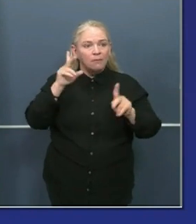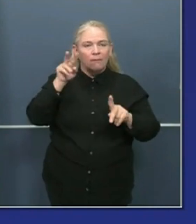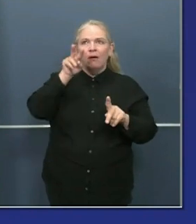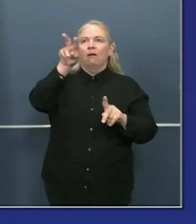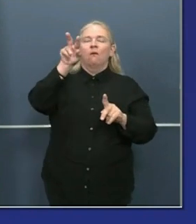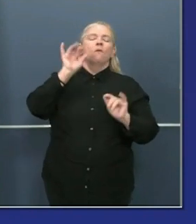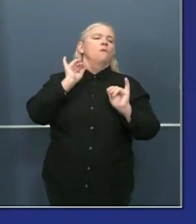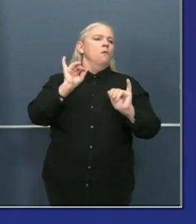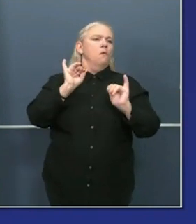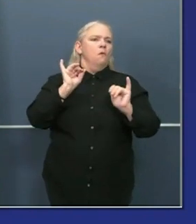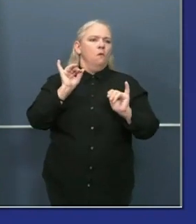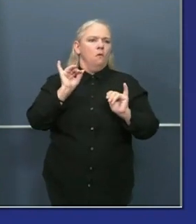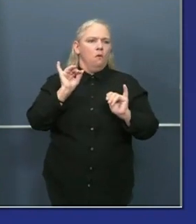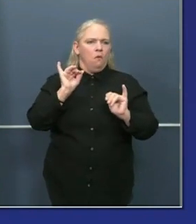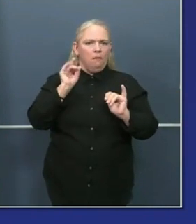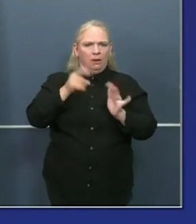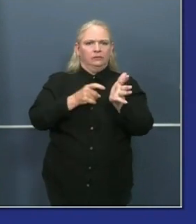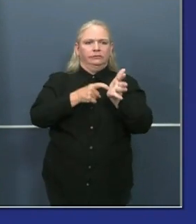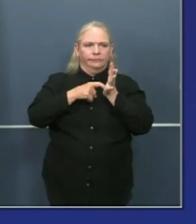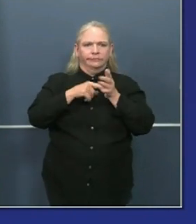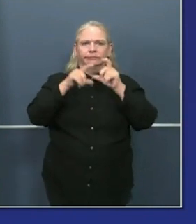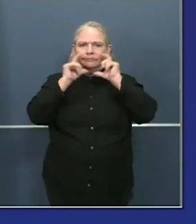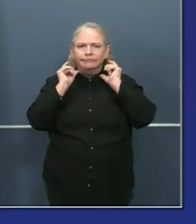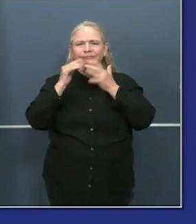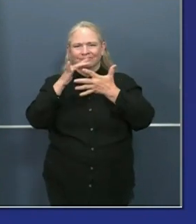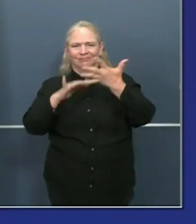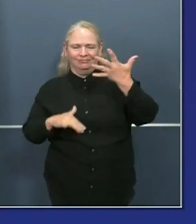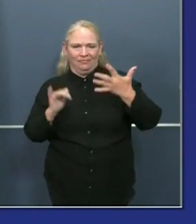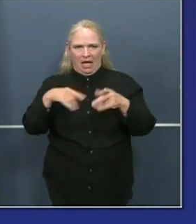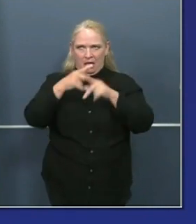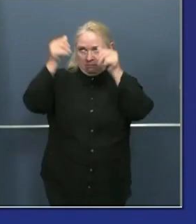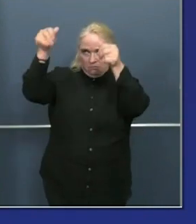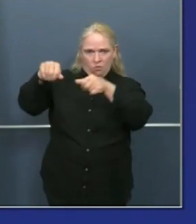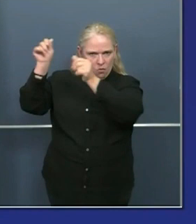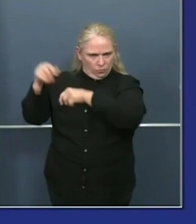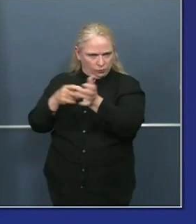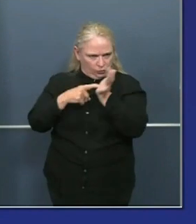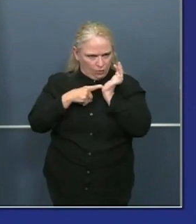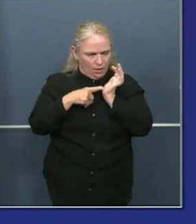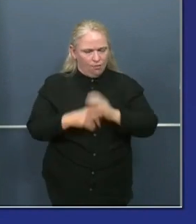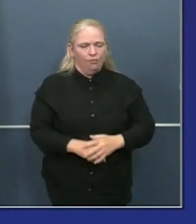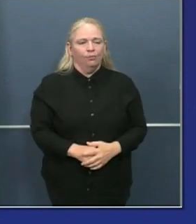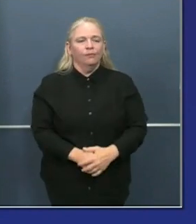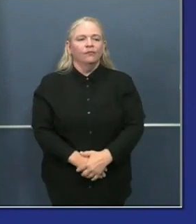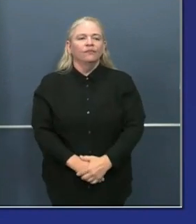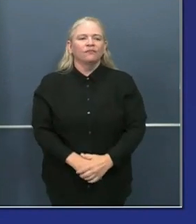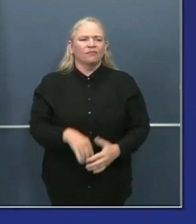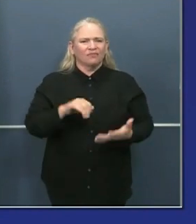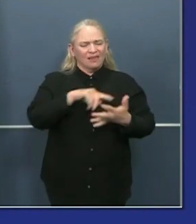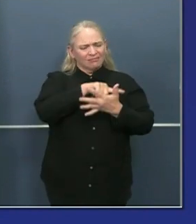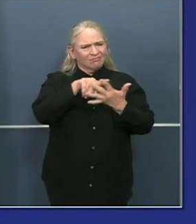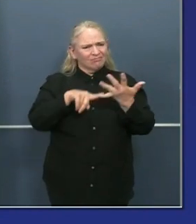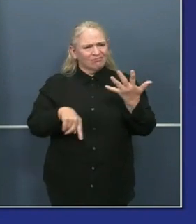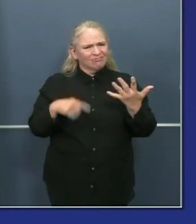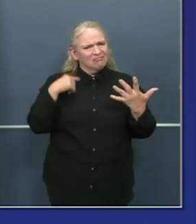ATTESTED TO PUT INTO PLACE PURSUANT TO THE STATE GUIDELINES. WHAT IS THE SIGNAGE THAT'S BEEN